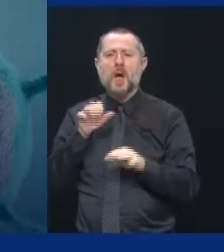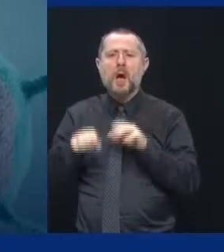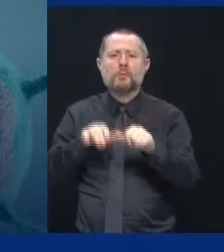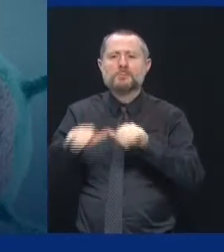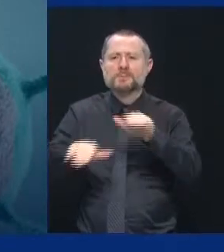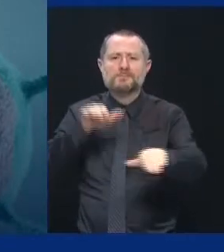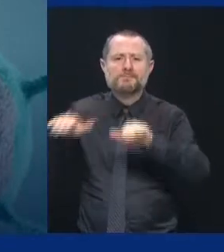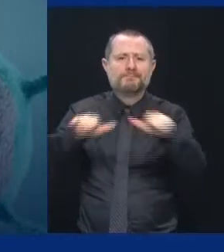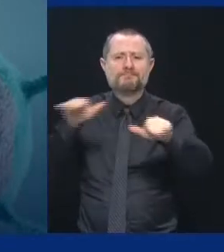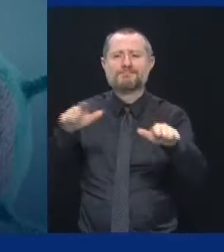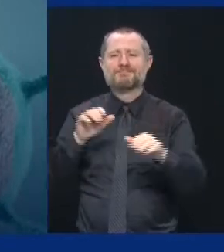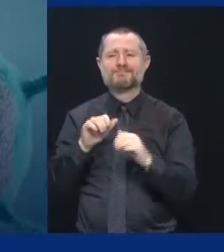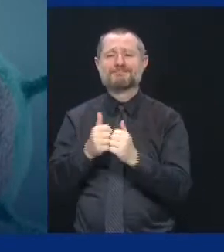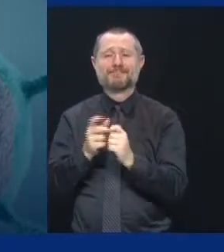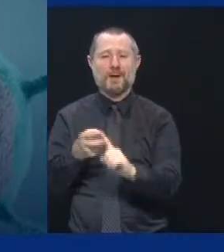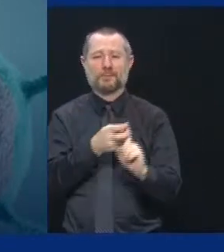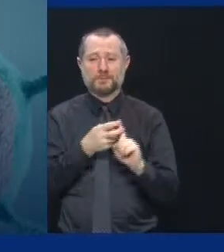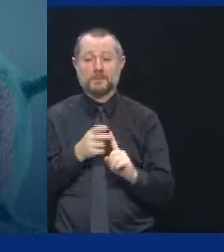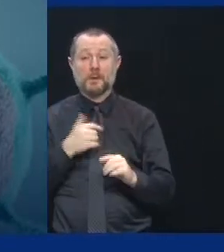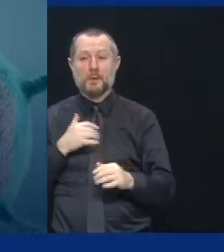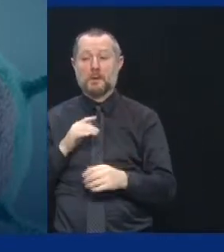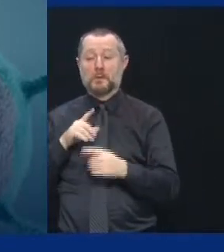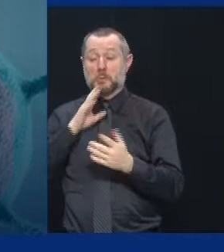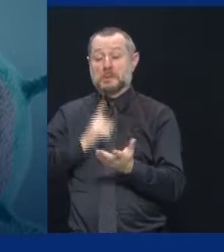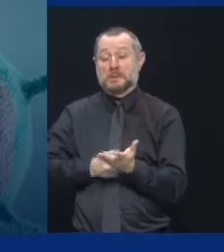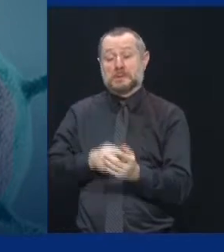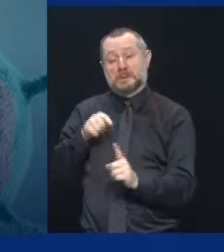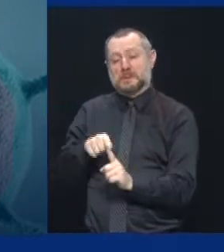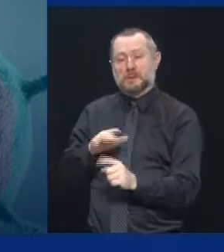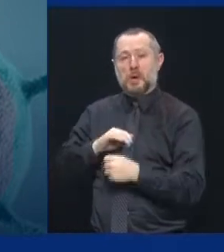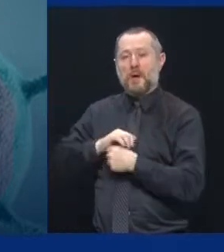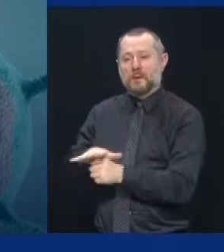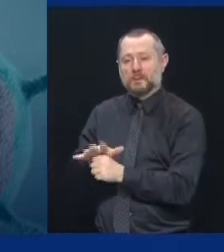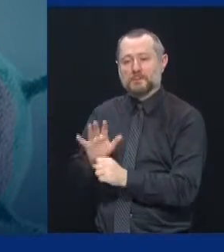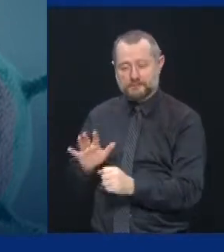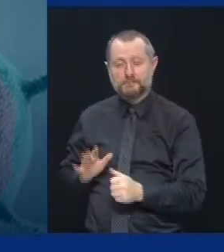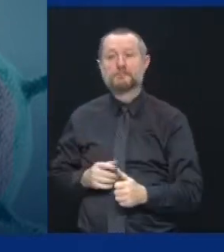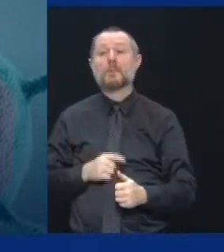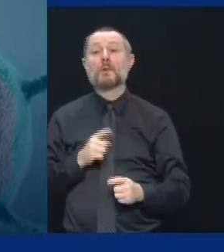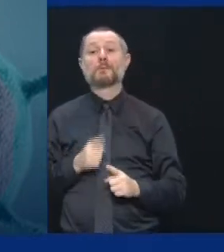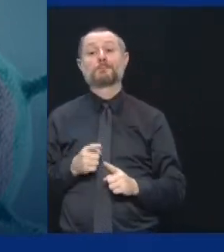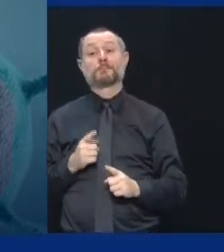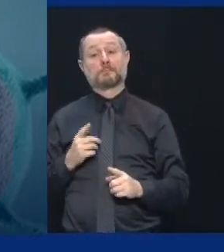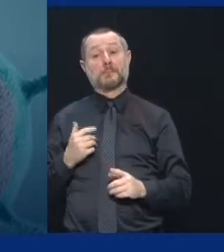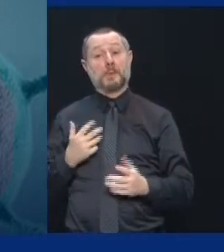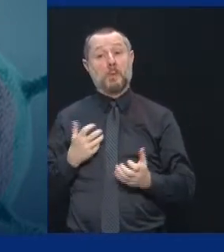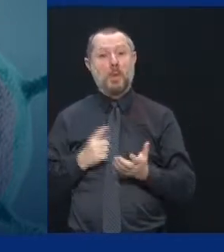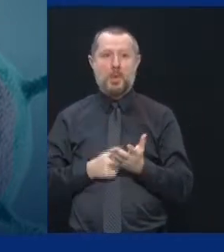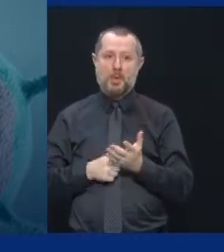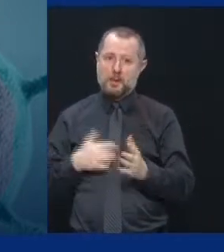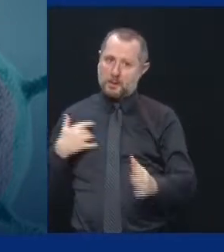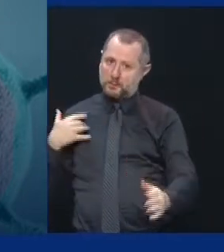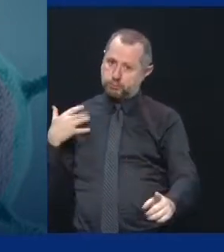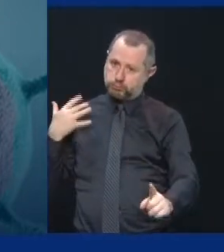CHARGE OF LEGISLATIVE AFFAIRS AND POLICIES, HANDLING OUR SPECIAL OUTREACH EFFORTS. WE'RE GOING TO TALK ABOUT COVID FOR A CHANGE.